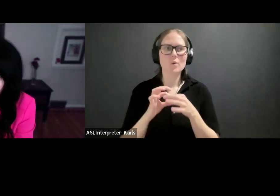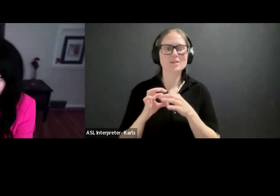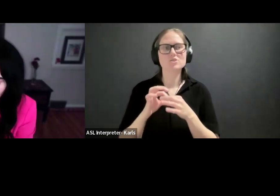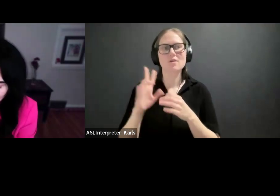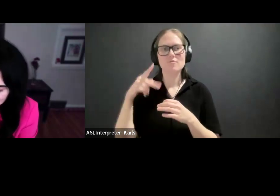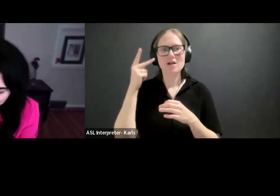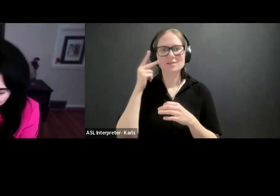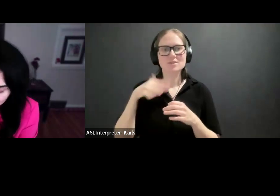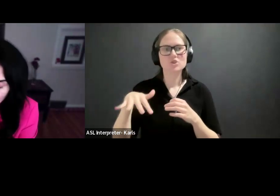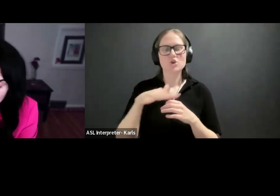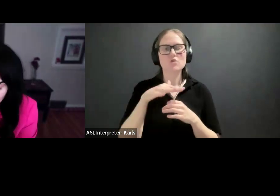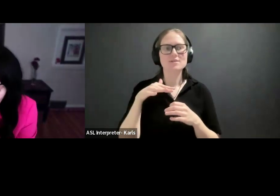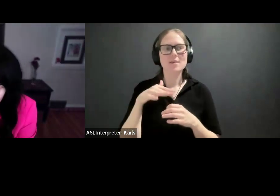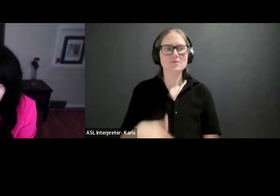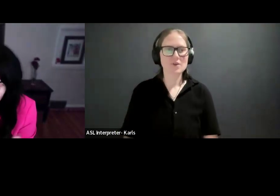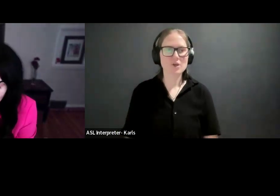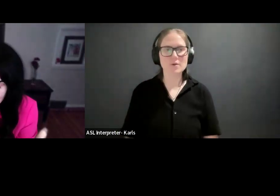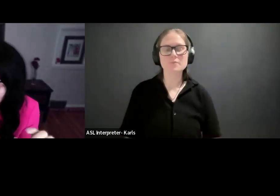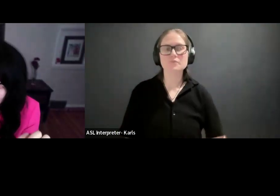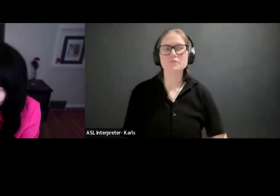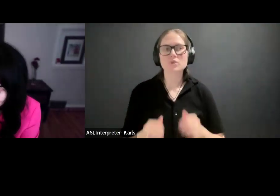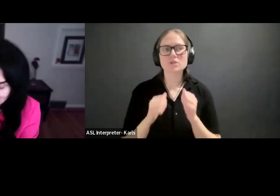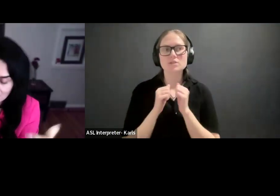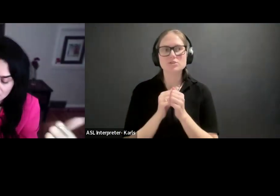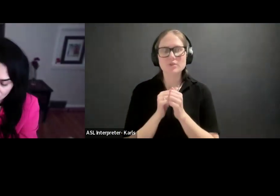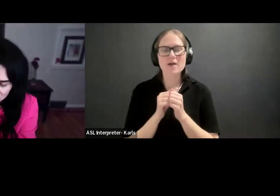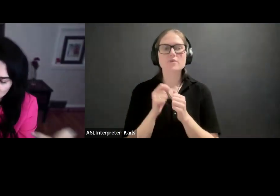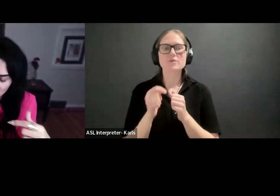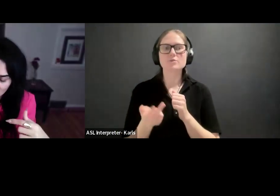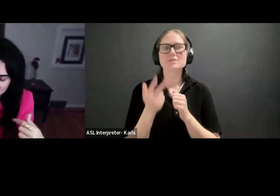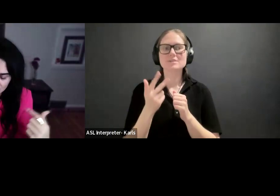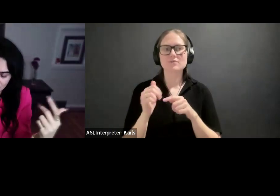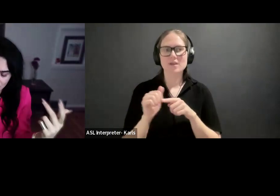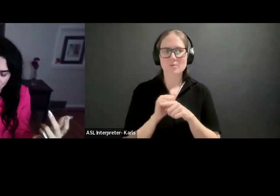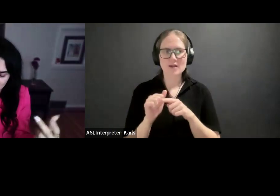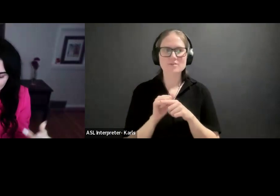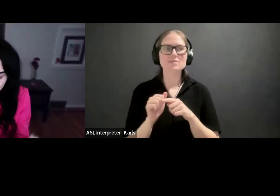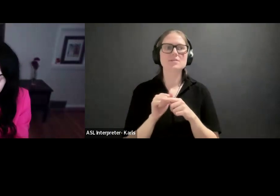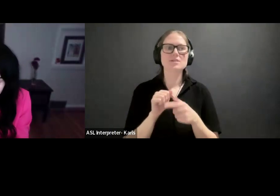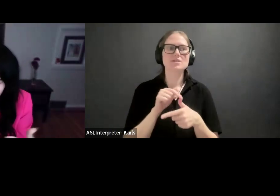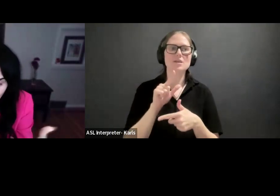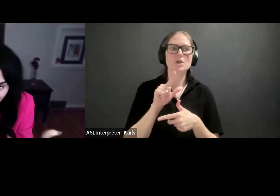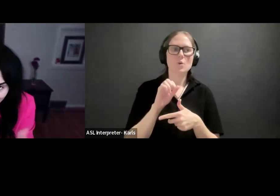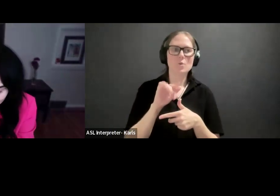across the hemisphere. Together, these three practices, loismo, hallucinating knowing.